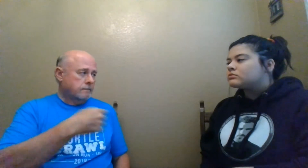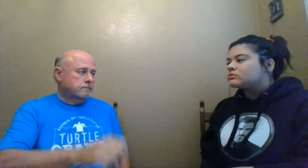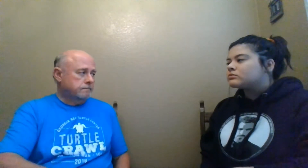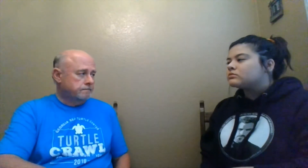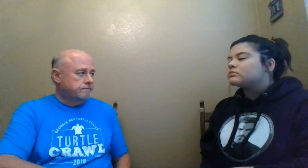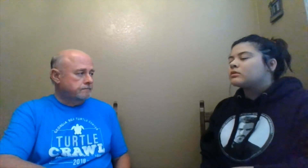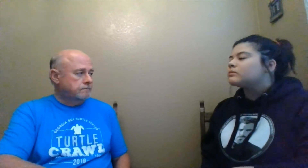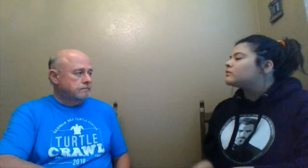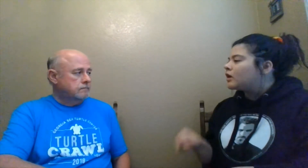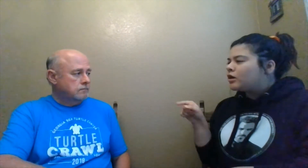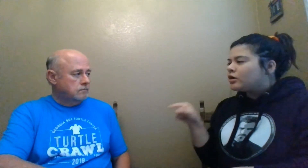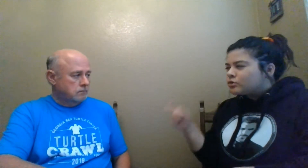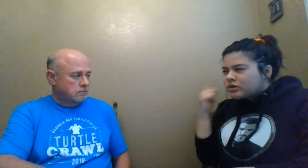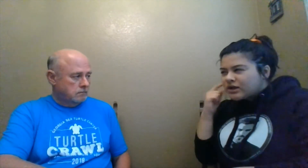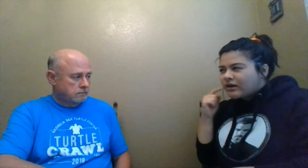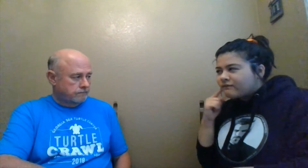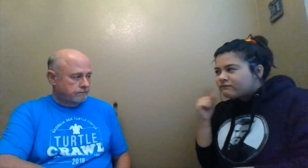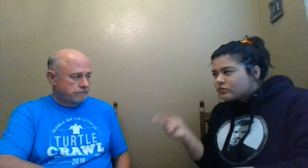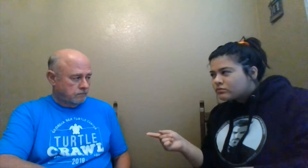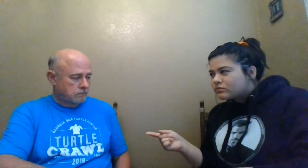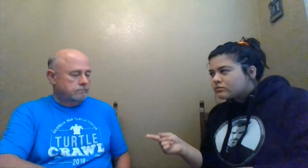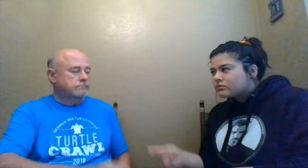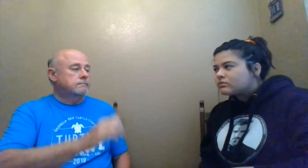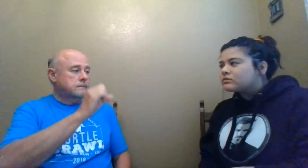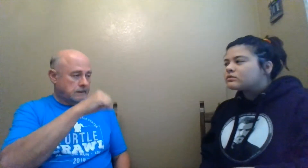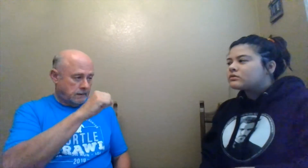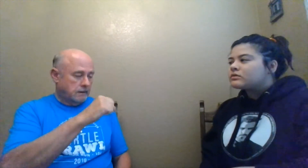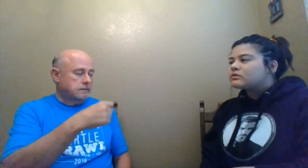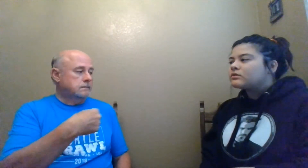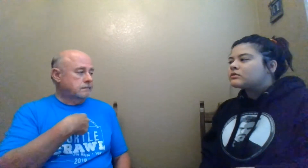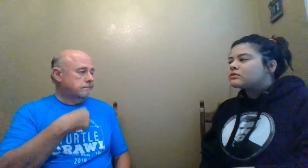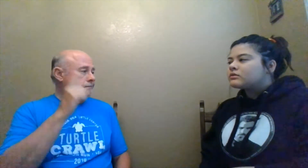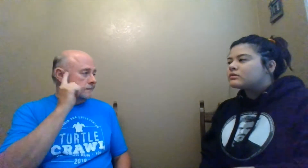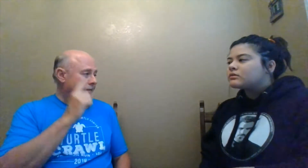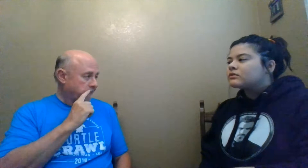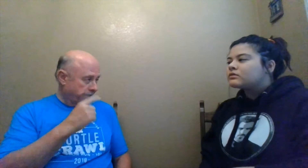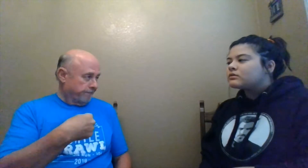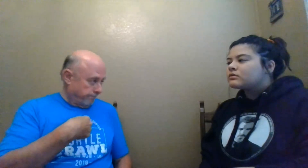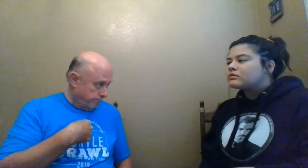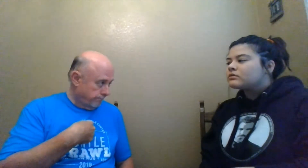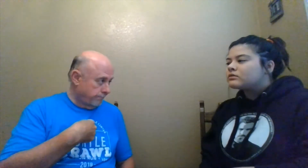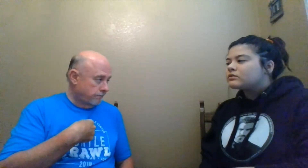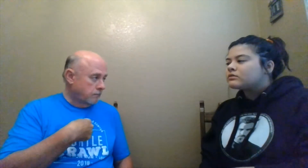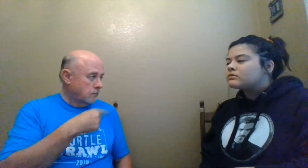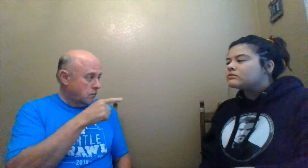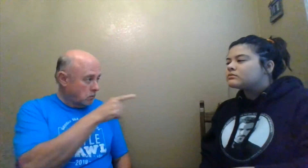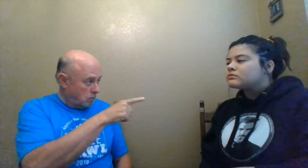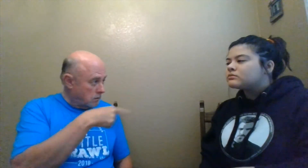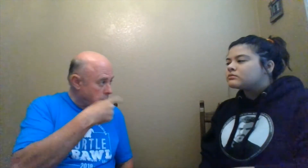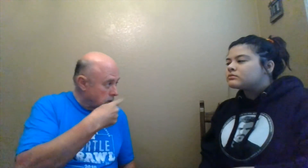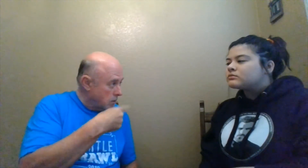Are you Deaf? yes I am Deaf. Are you hearing?